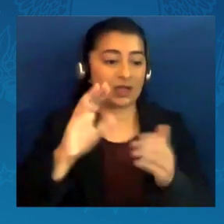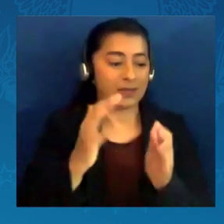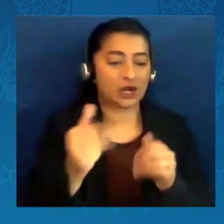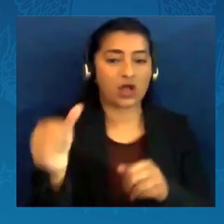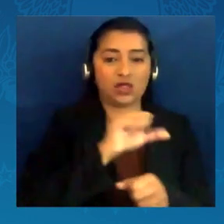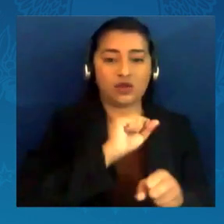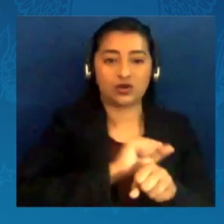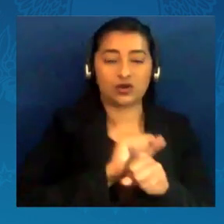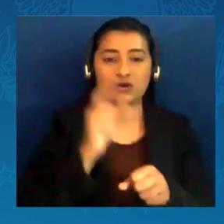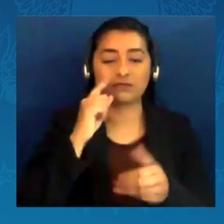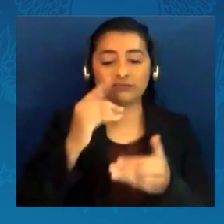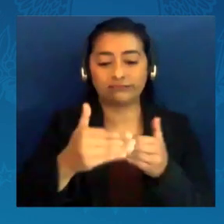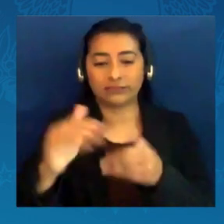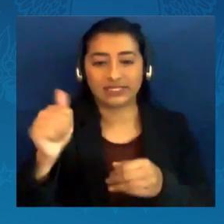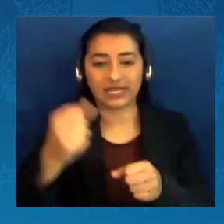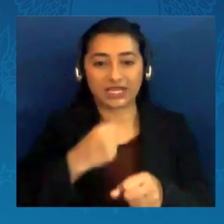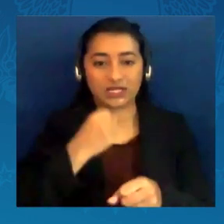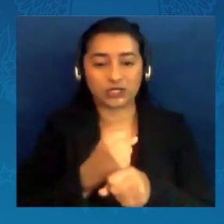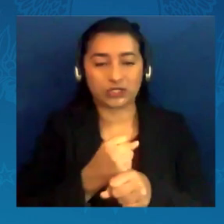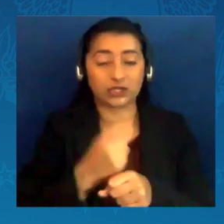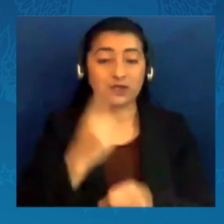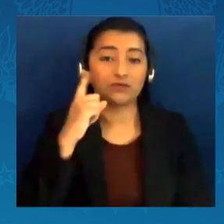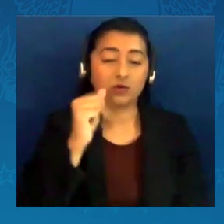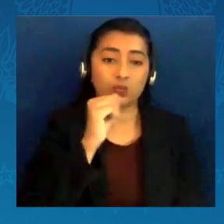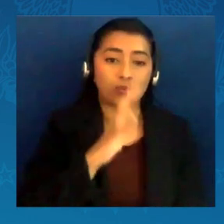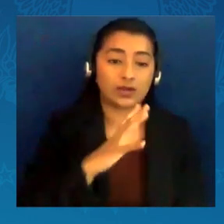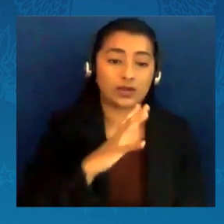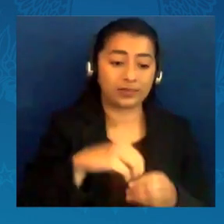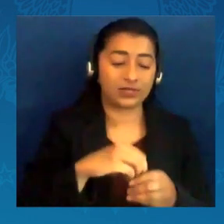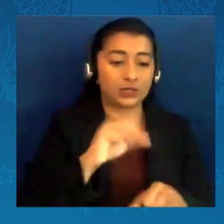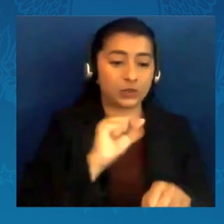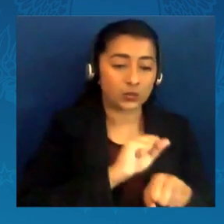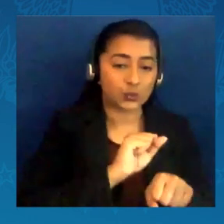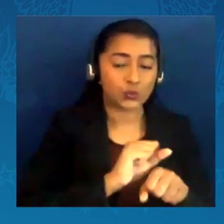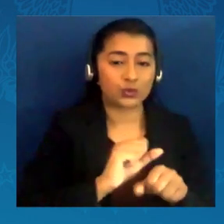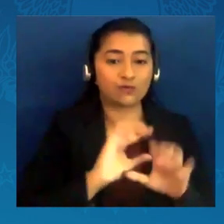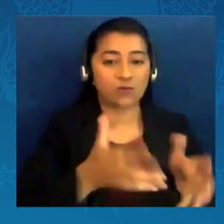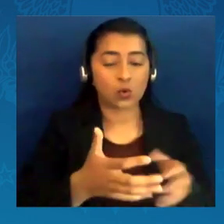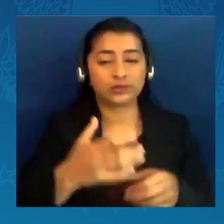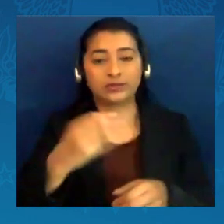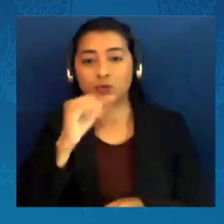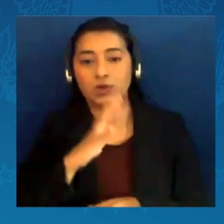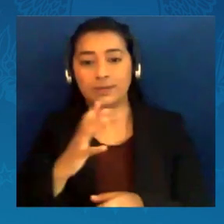for women of color in particular -- for Black women -- STEM careers will help narrow the pay gap.